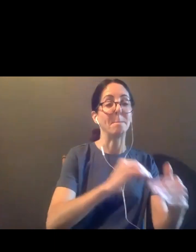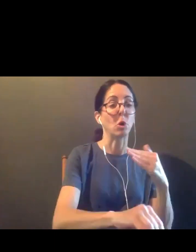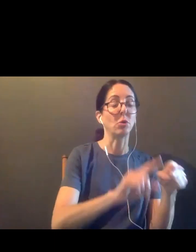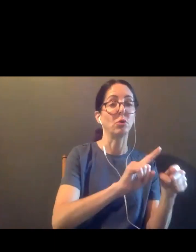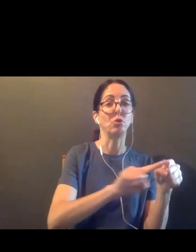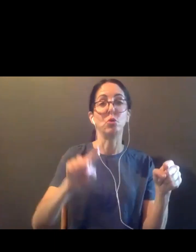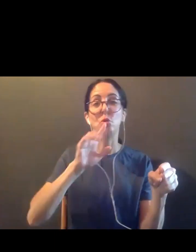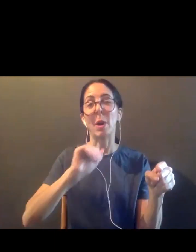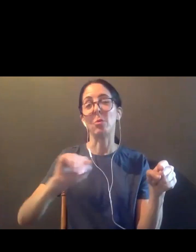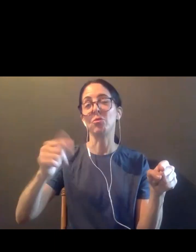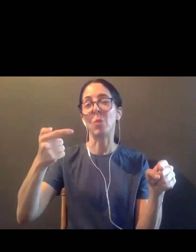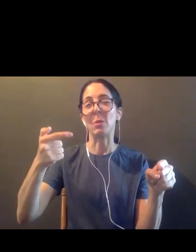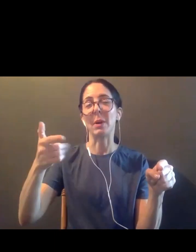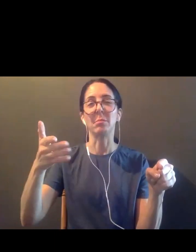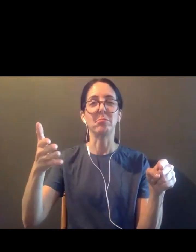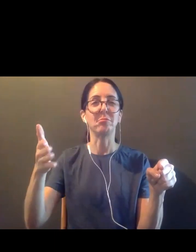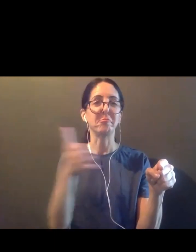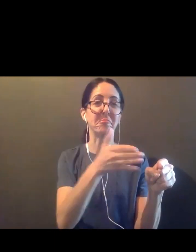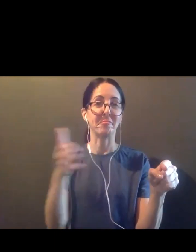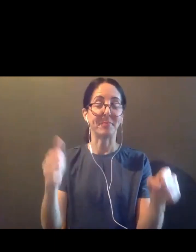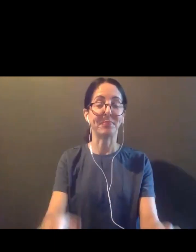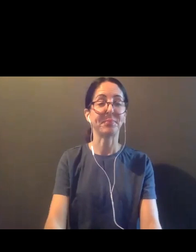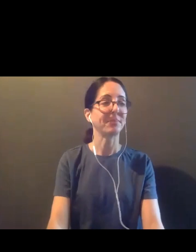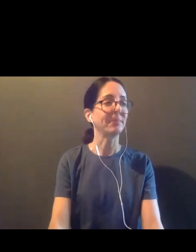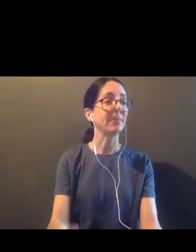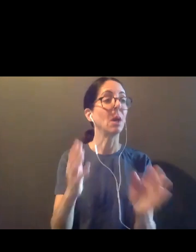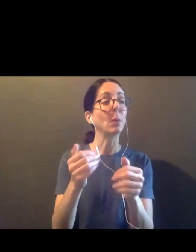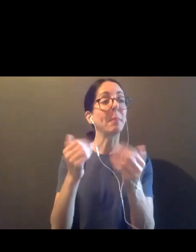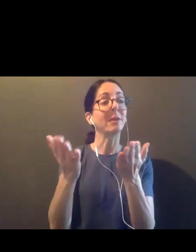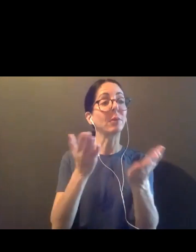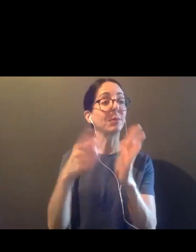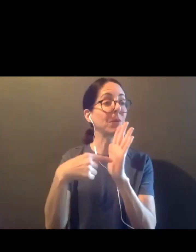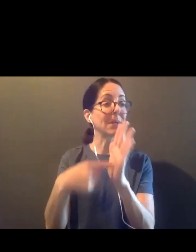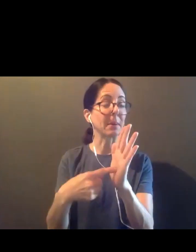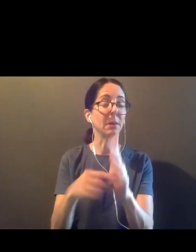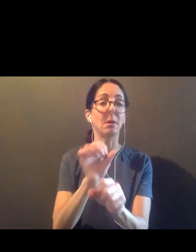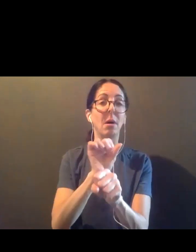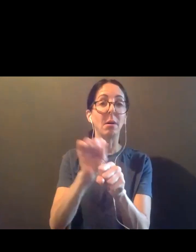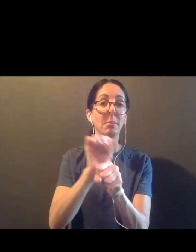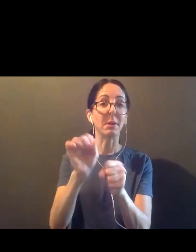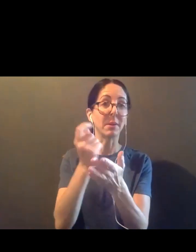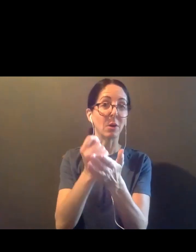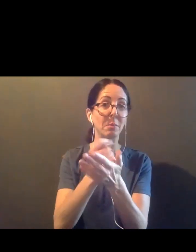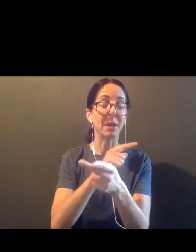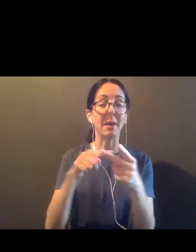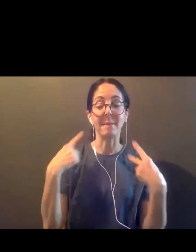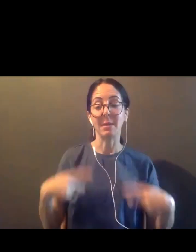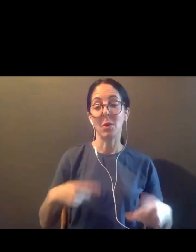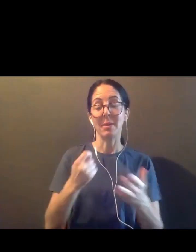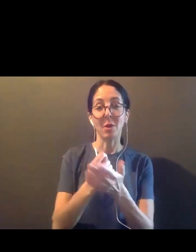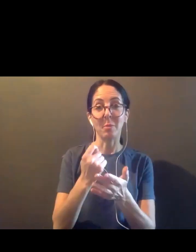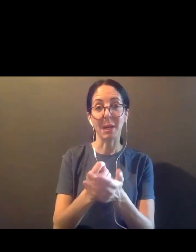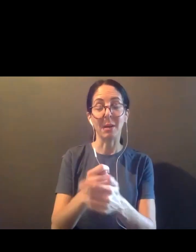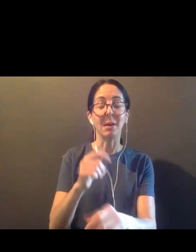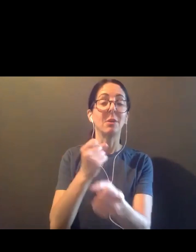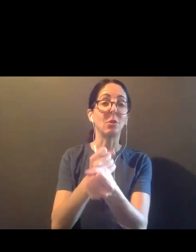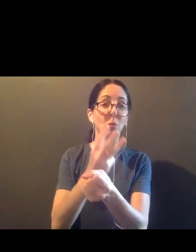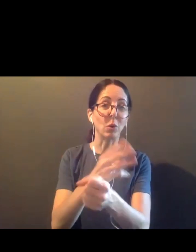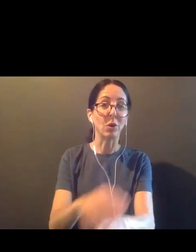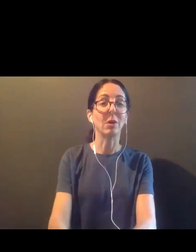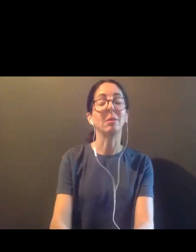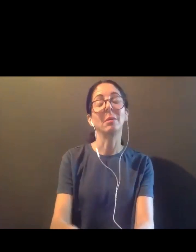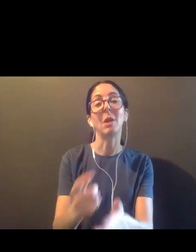We provide services such as occupational therapy, physiotherapy, social work, therapeutic recreation,